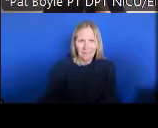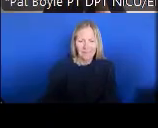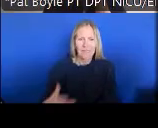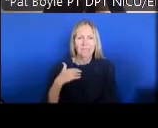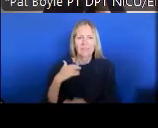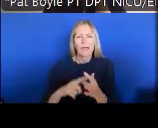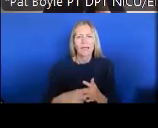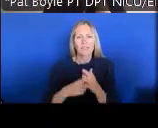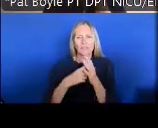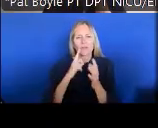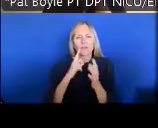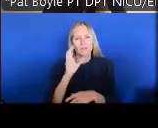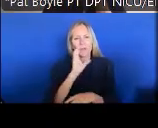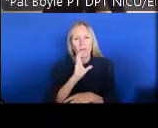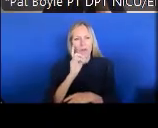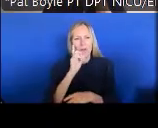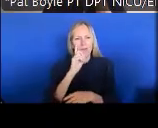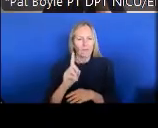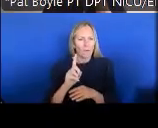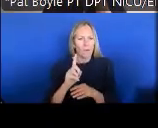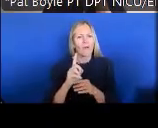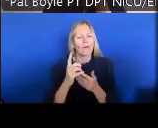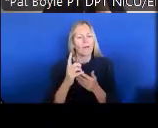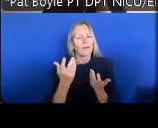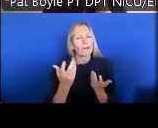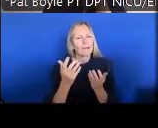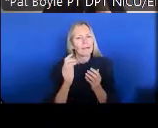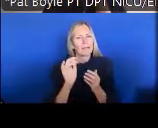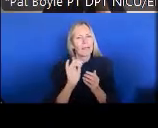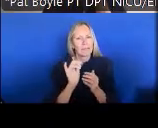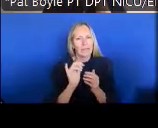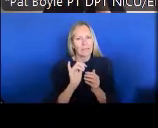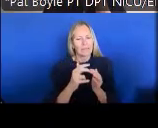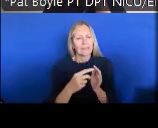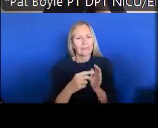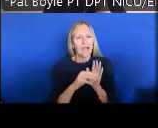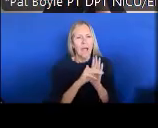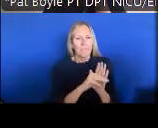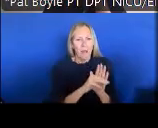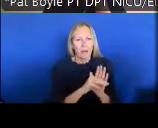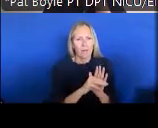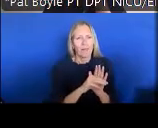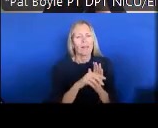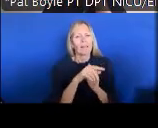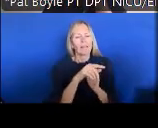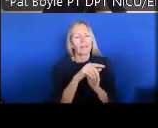look for a model then that ended up as my newborn assessments scale.